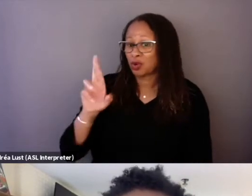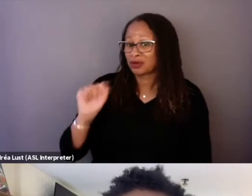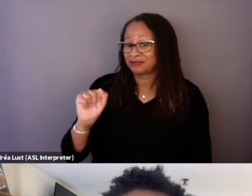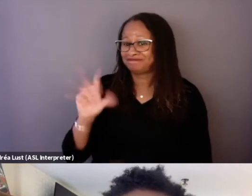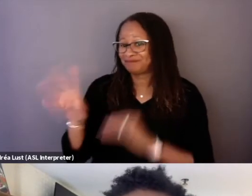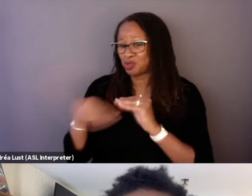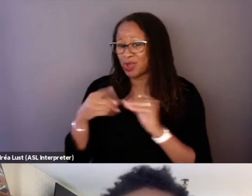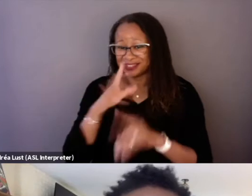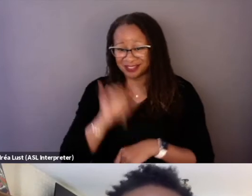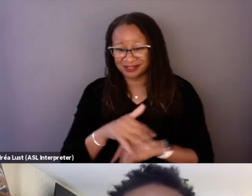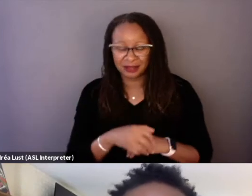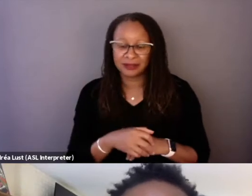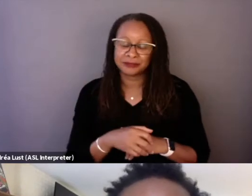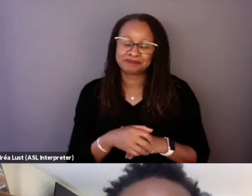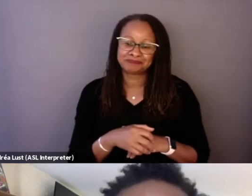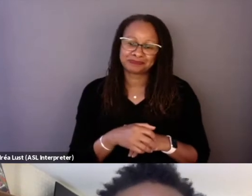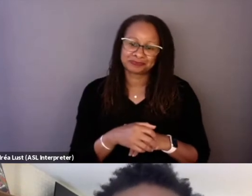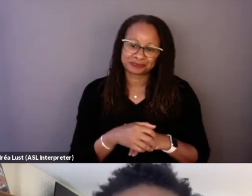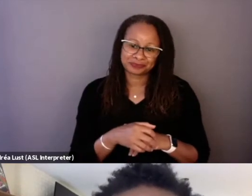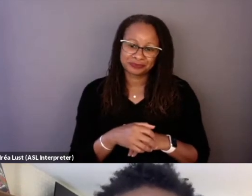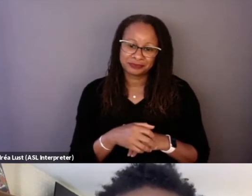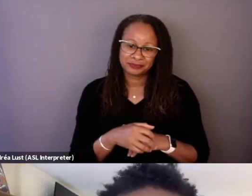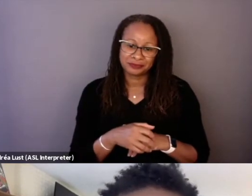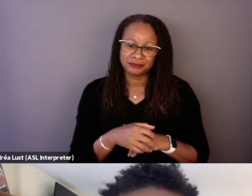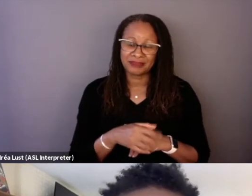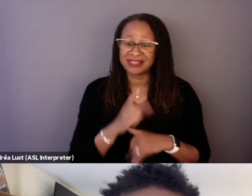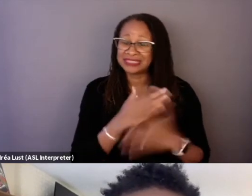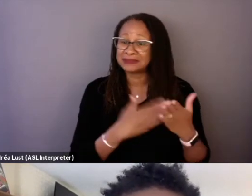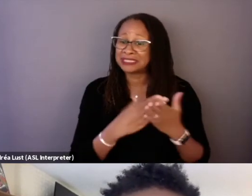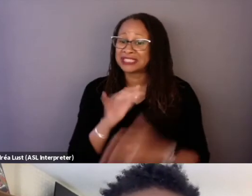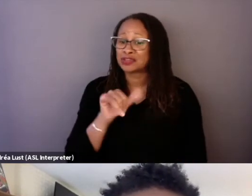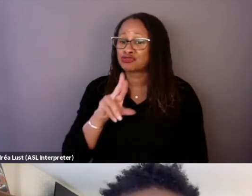these pieces that Yoruba's referencing. I mean, honestly it was kind of a privilege